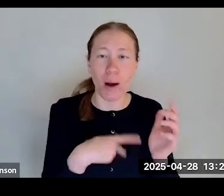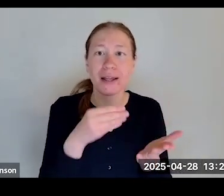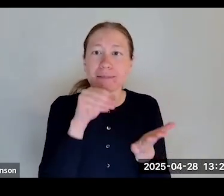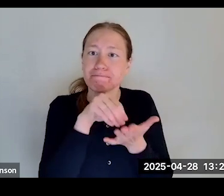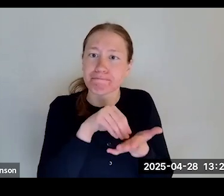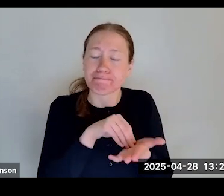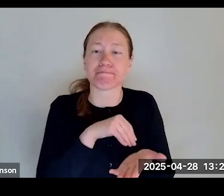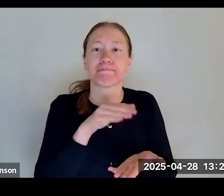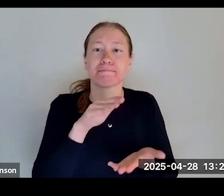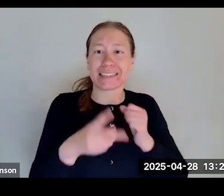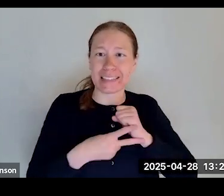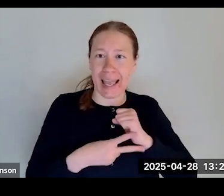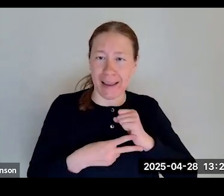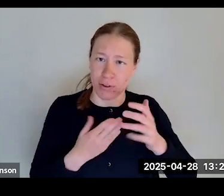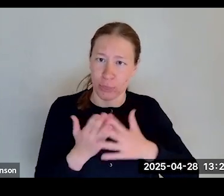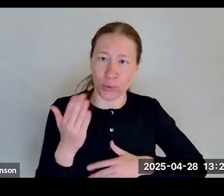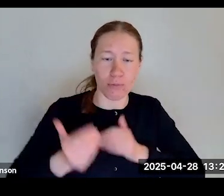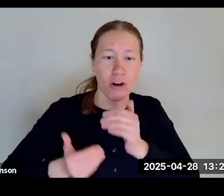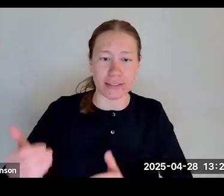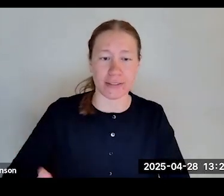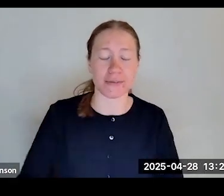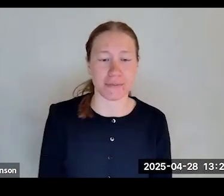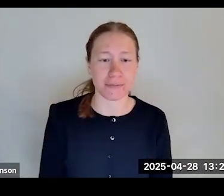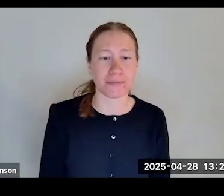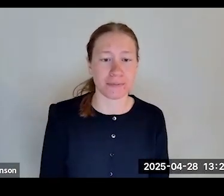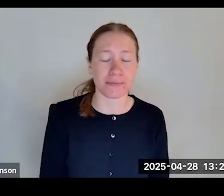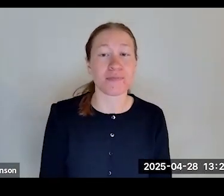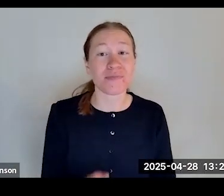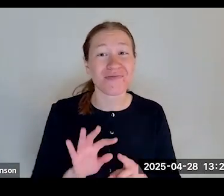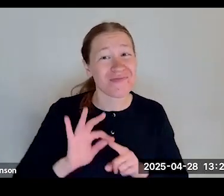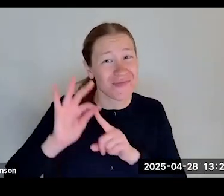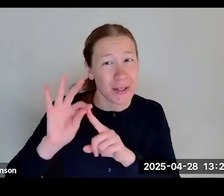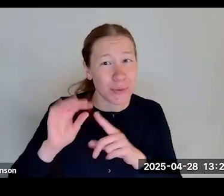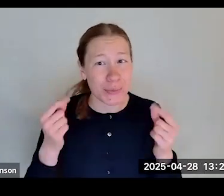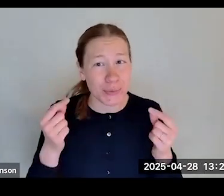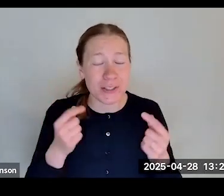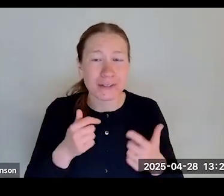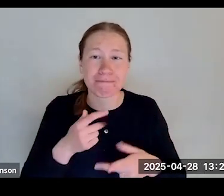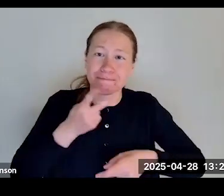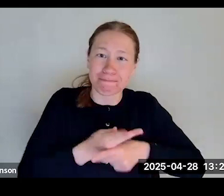throughout the process. And especially, maintain their privacy.